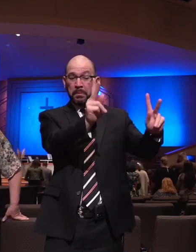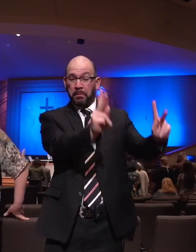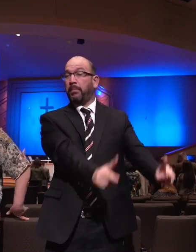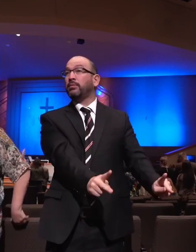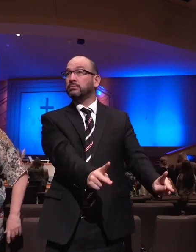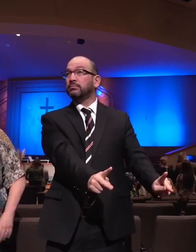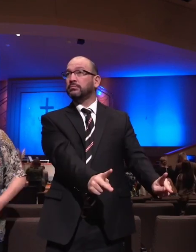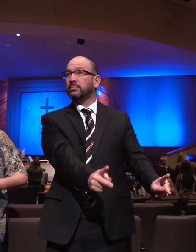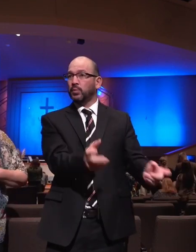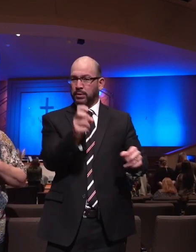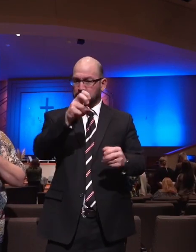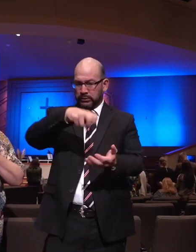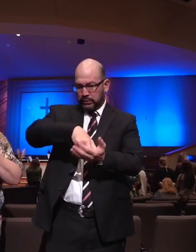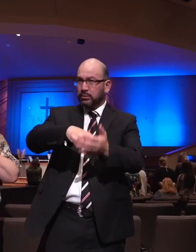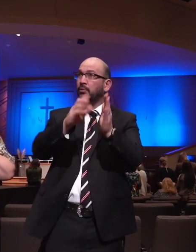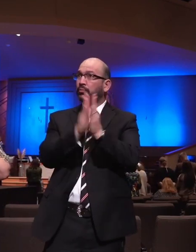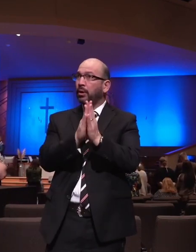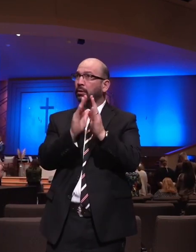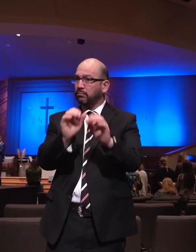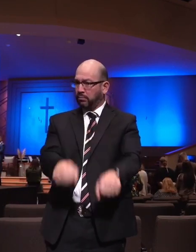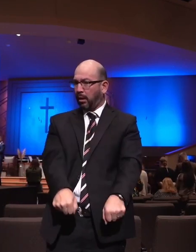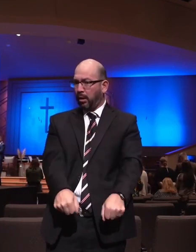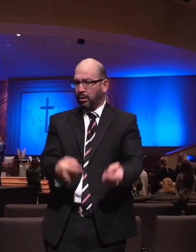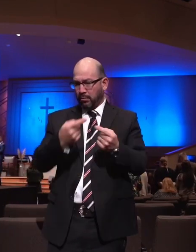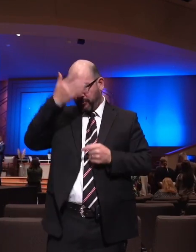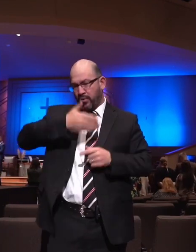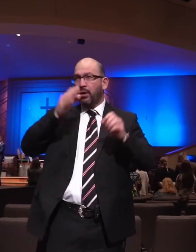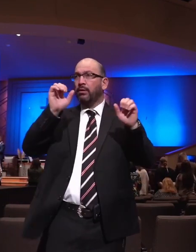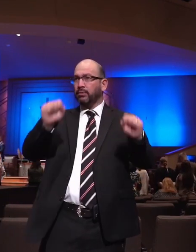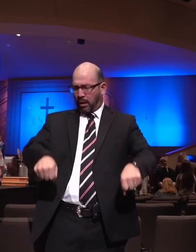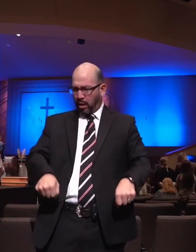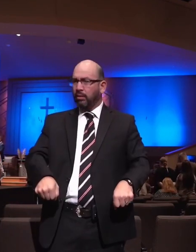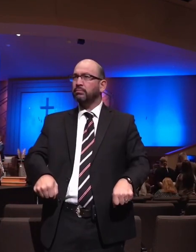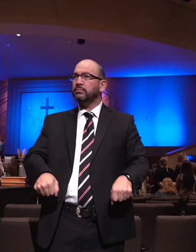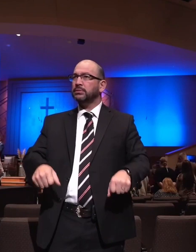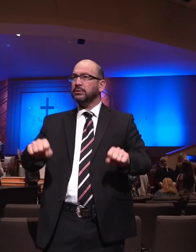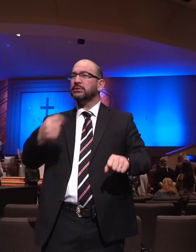to just kneel and pray or come down to the altar but just say dear God I want